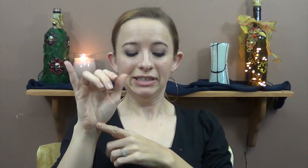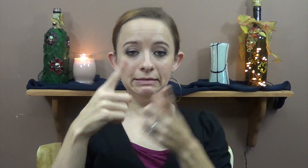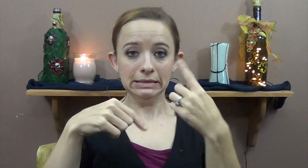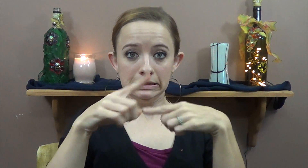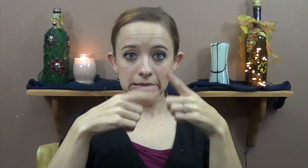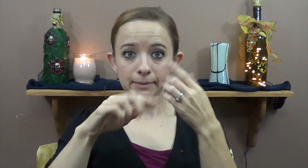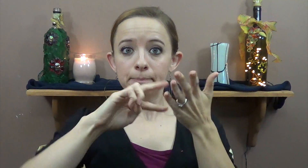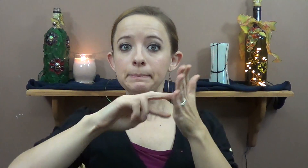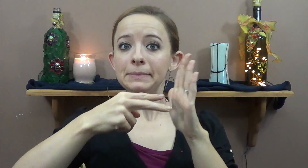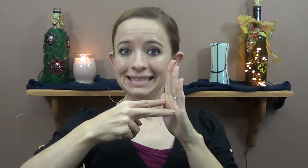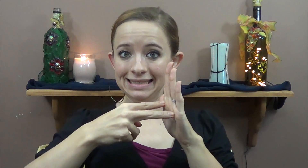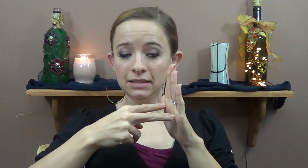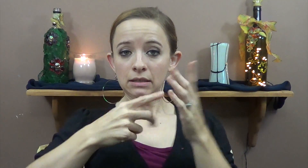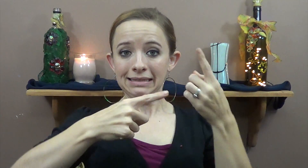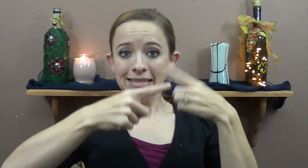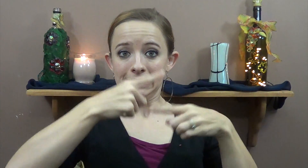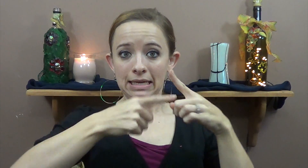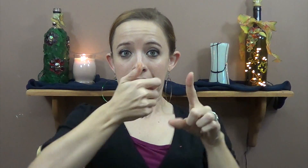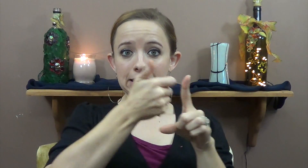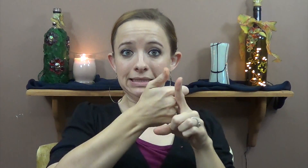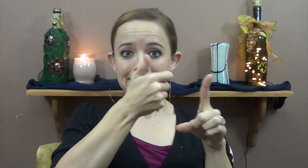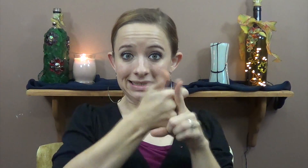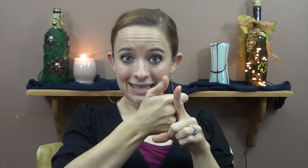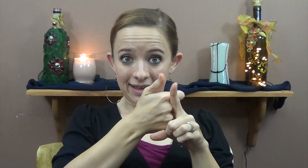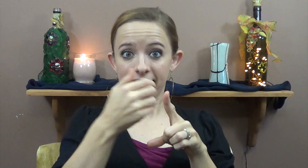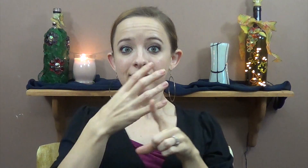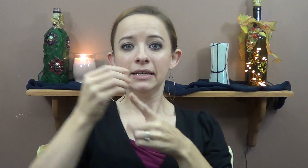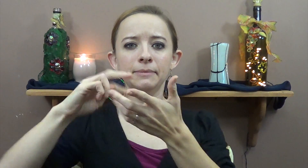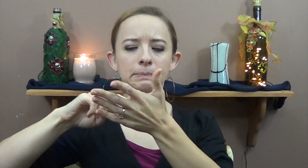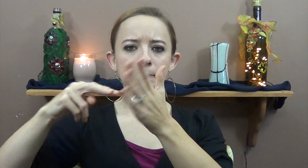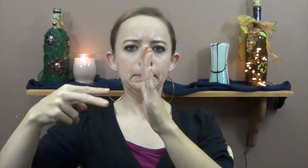is talking about that there's a sign,